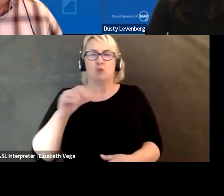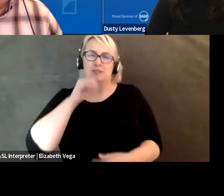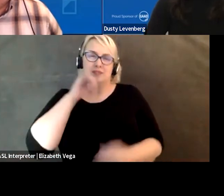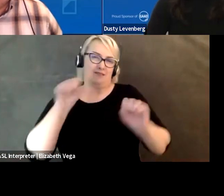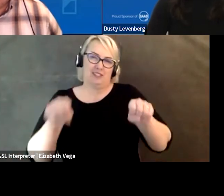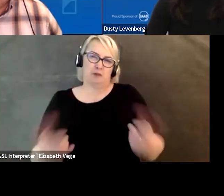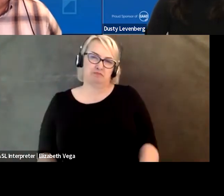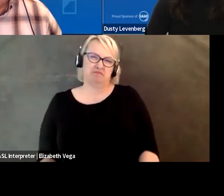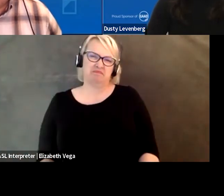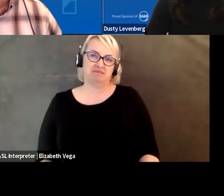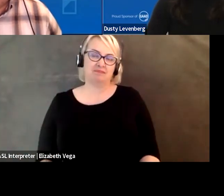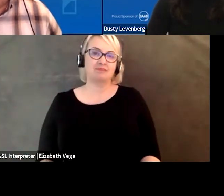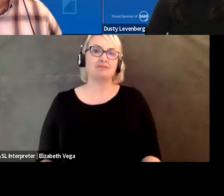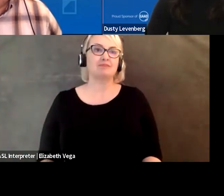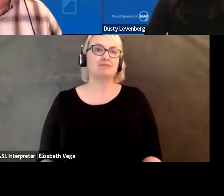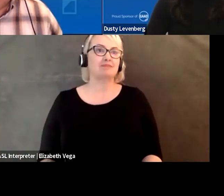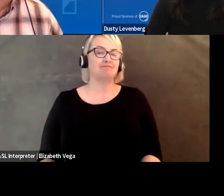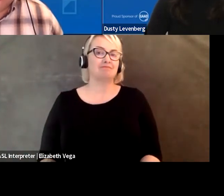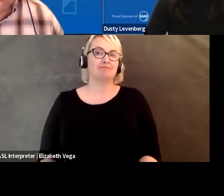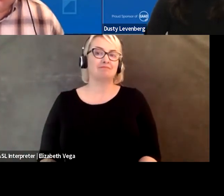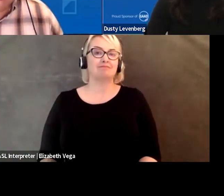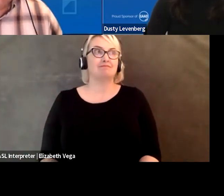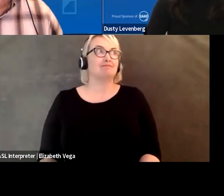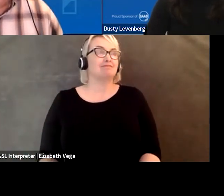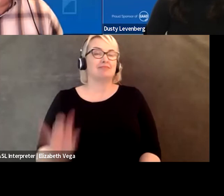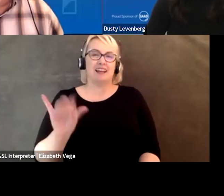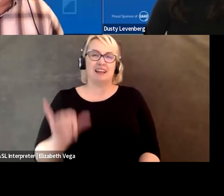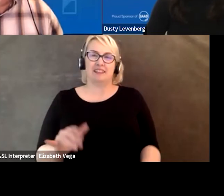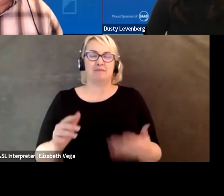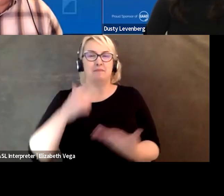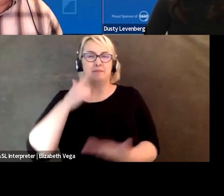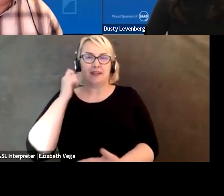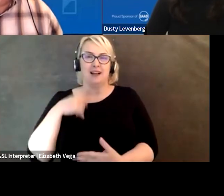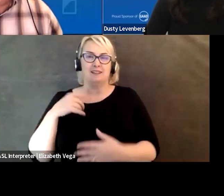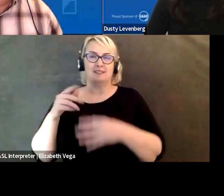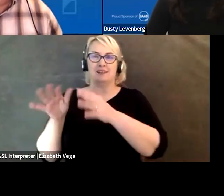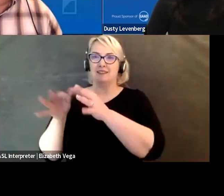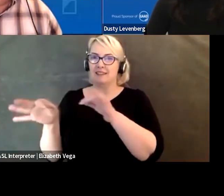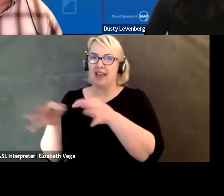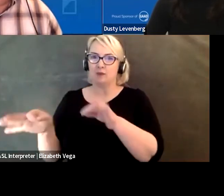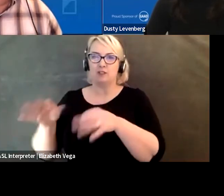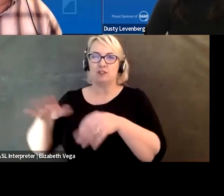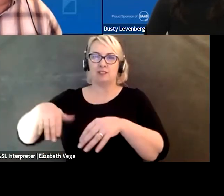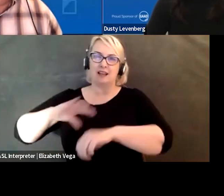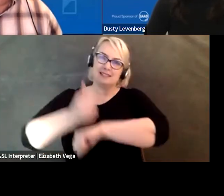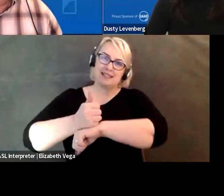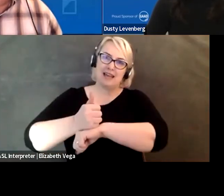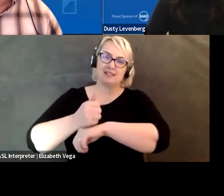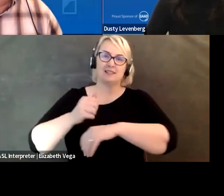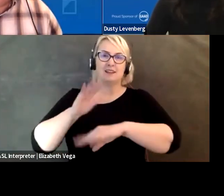It had to do with, like, the language not being set on the web page to